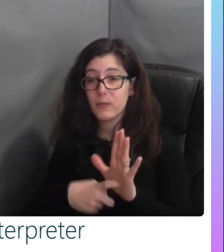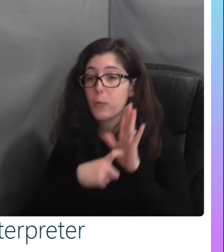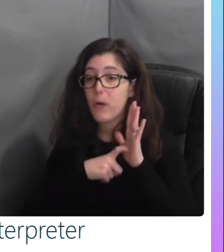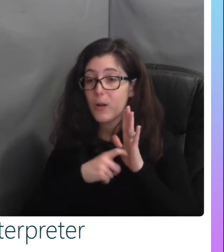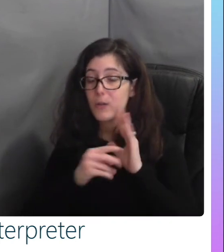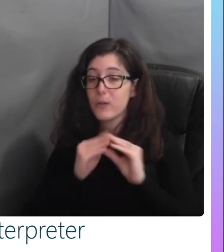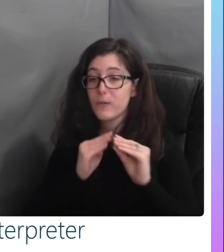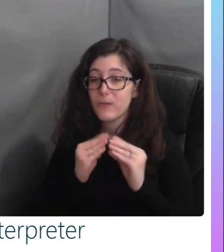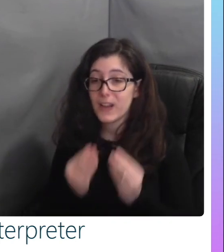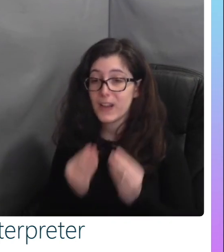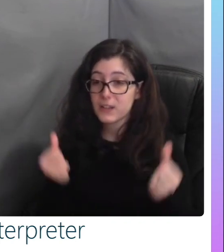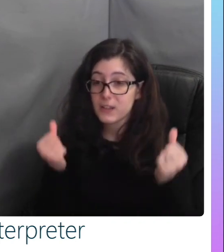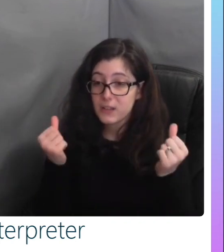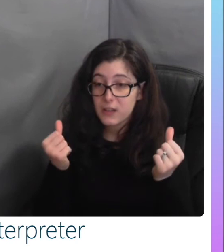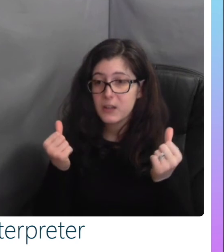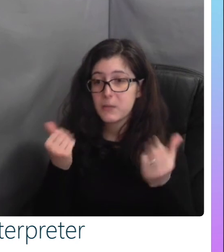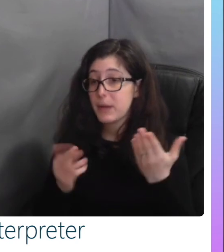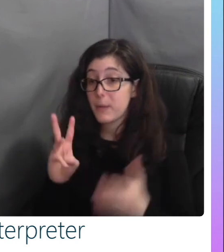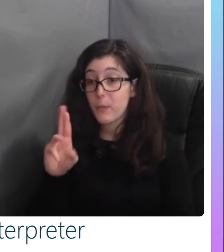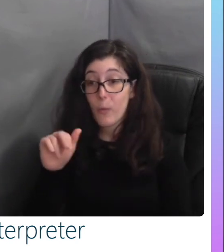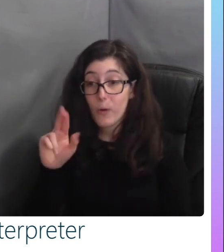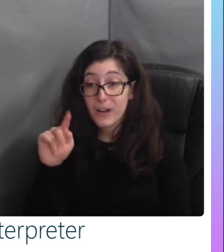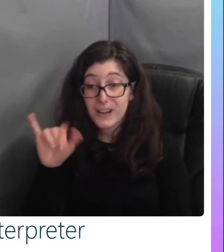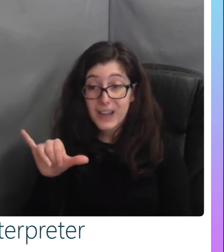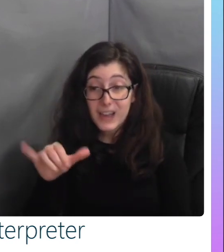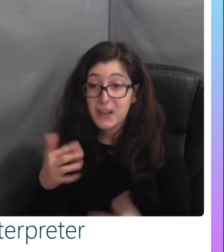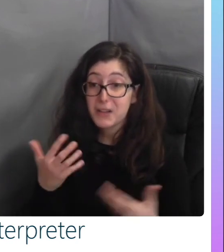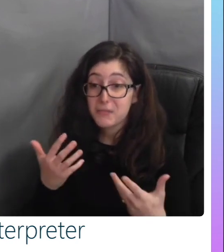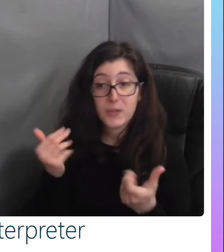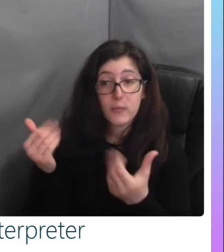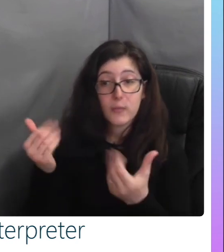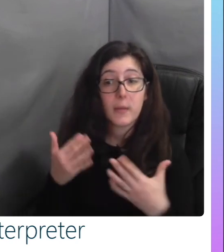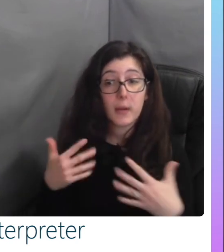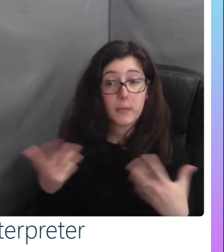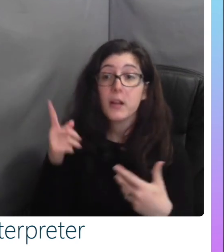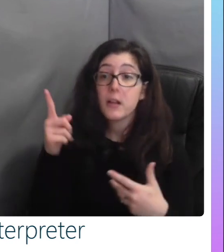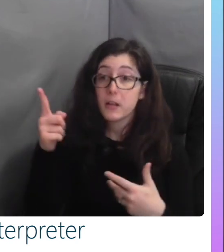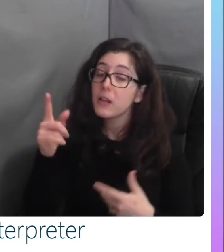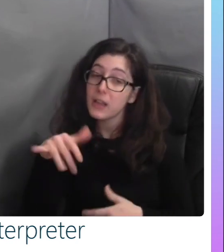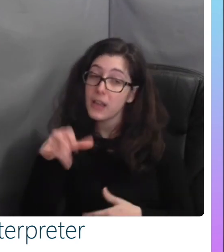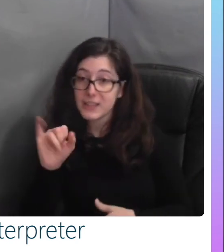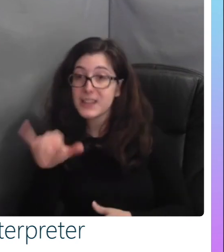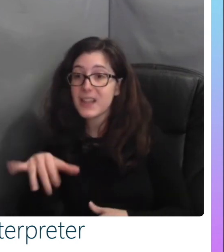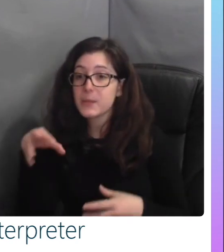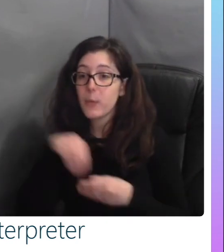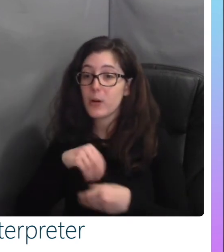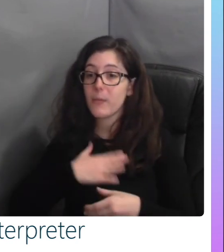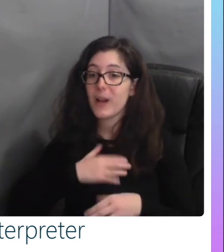Yeah, I have, that's part of my consulting, actually, so I don't have it in front of me,